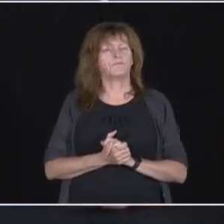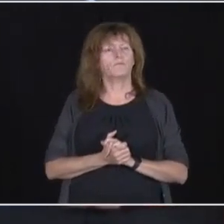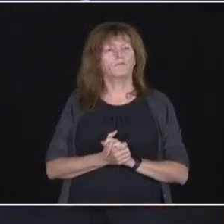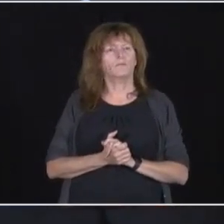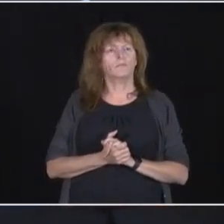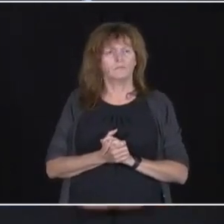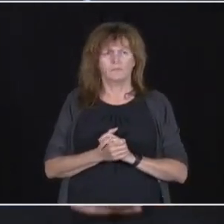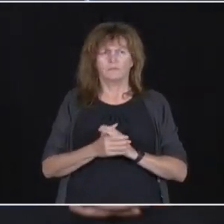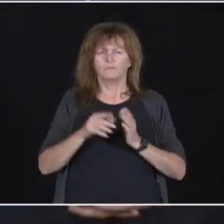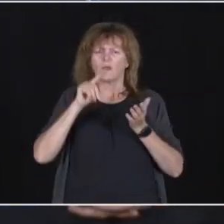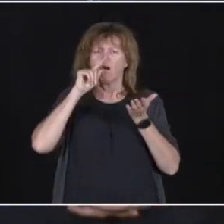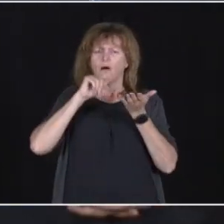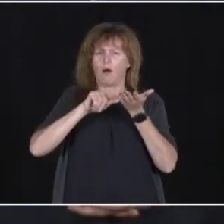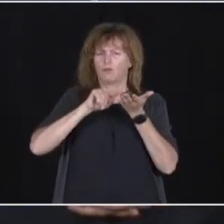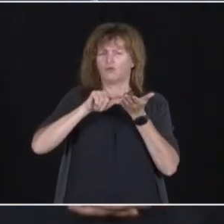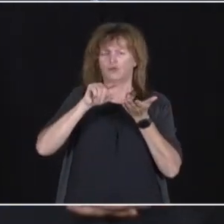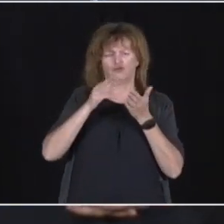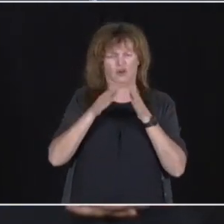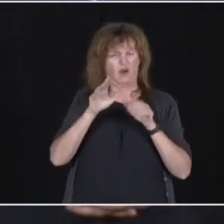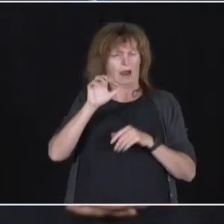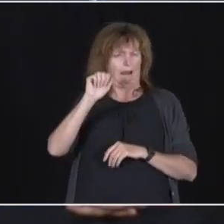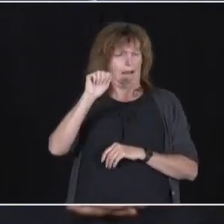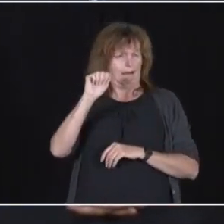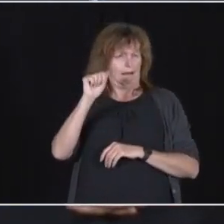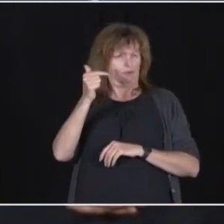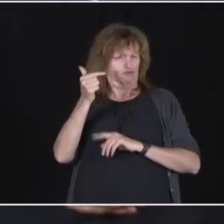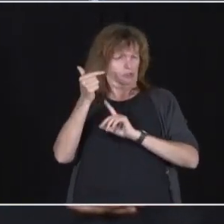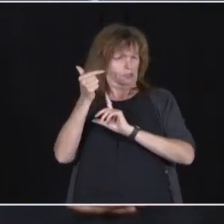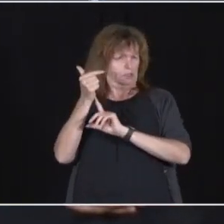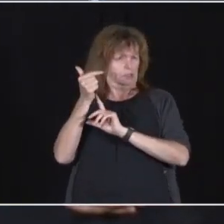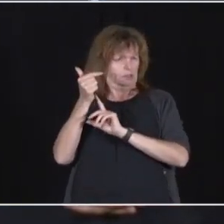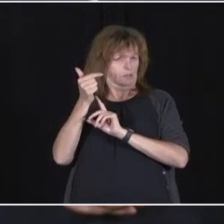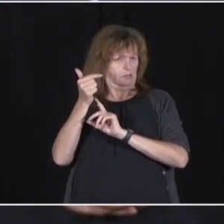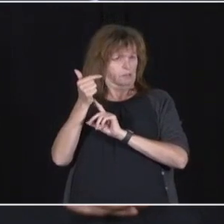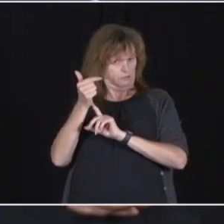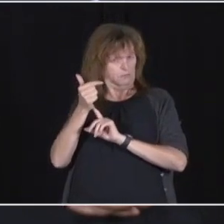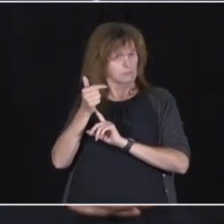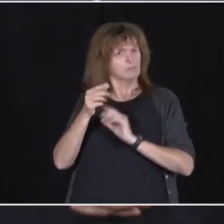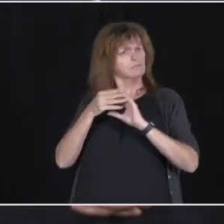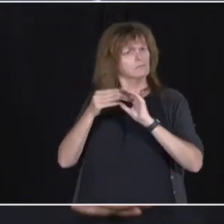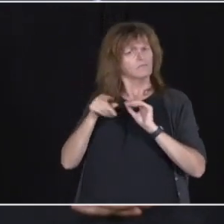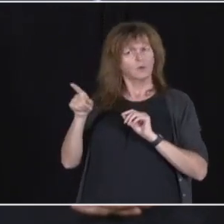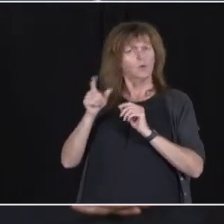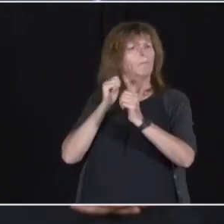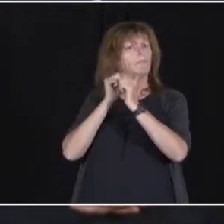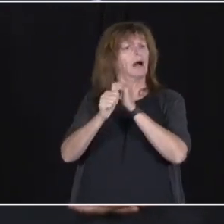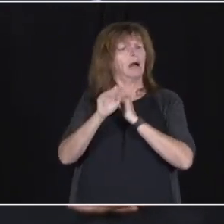As the auditor General told the national observer that your government broke the law